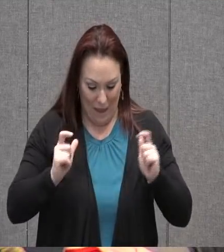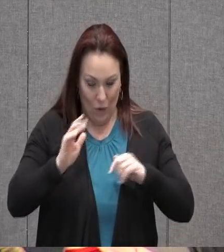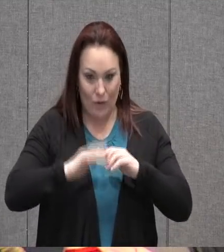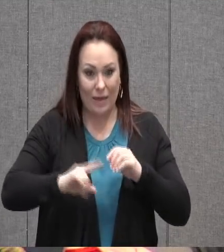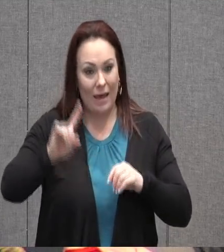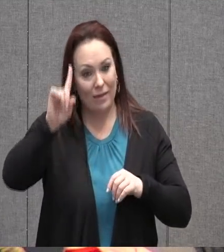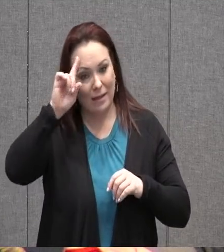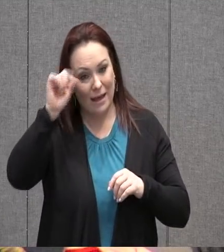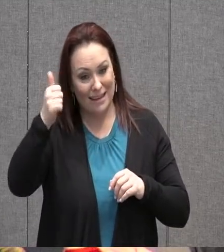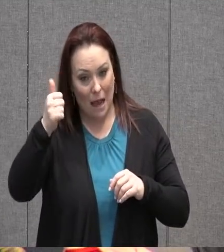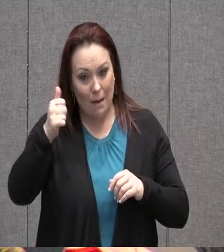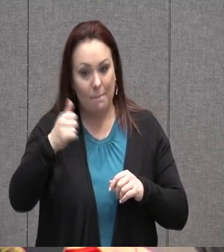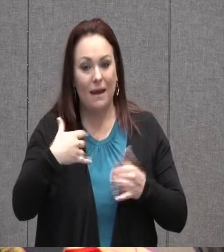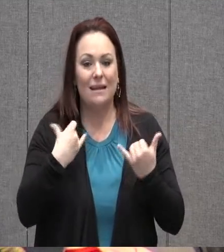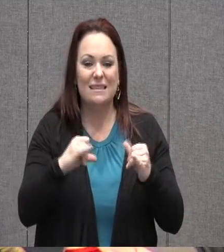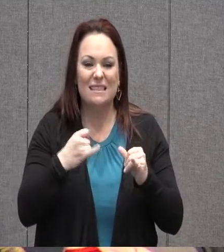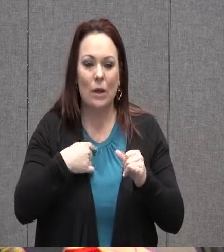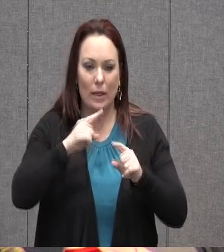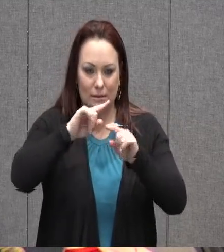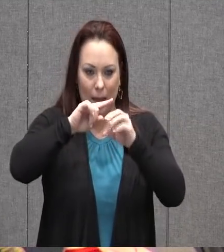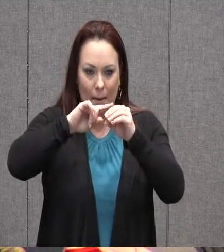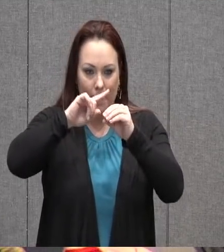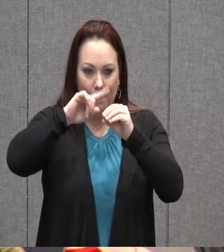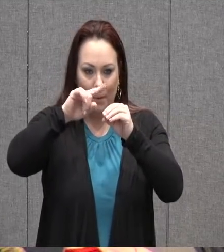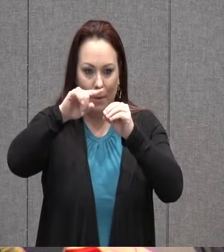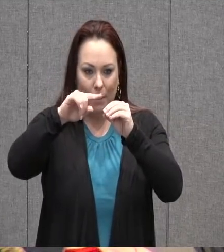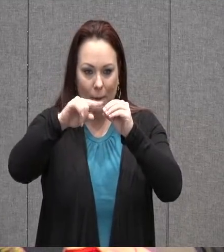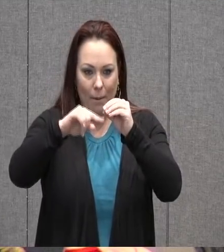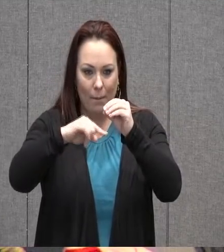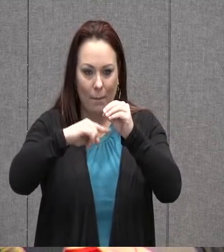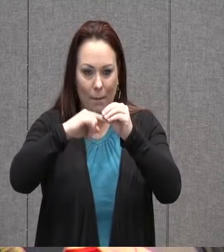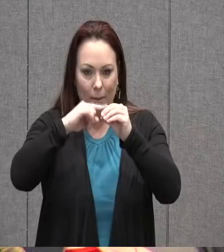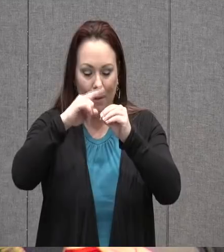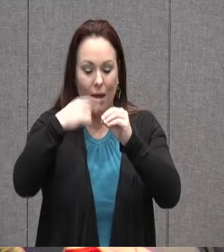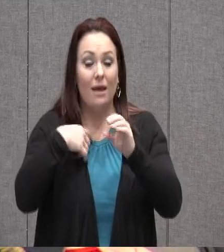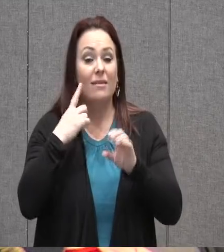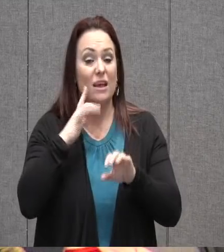But it has that same bumpy edge that goes all the way around, you can feel it.